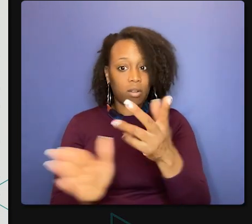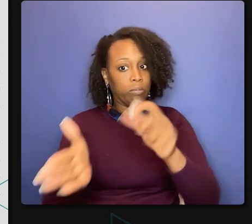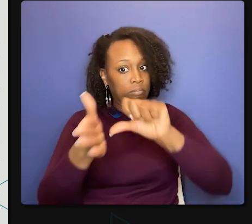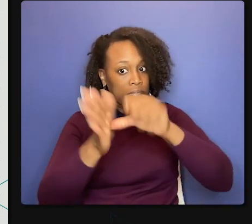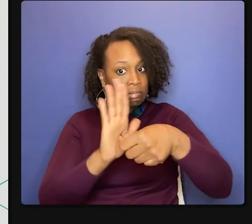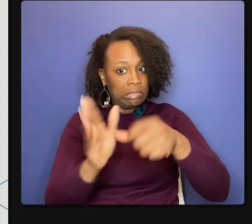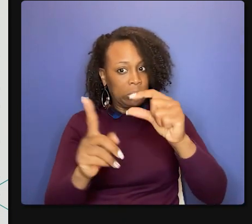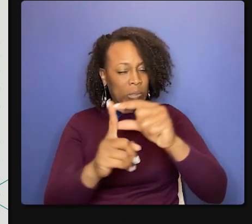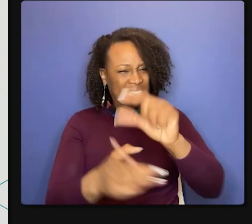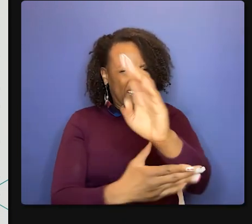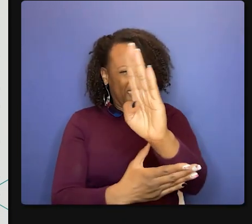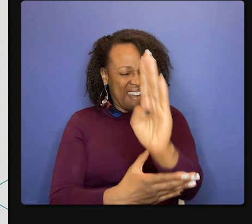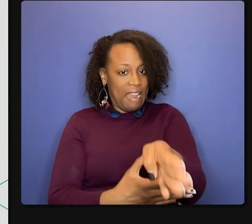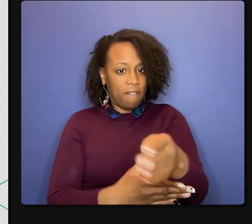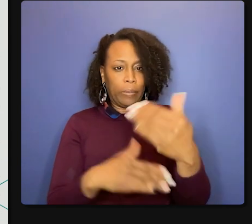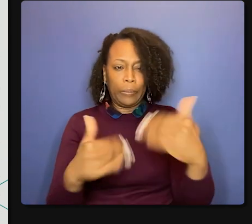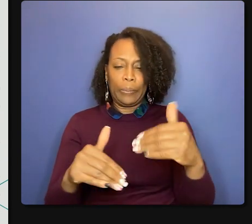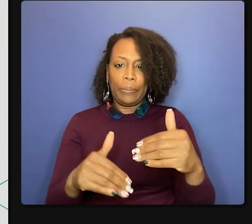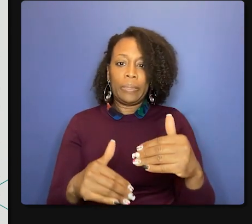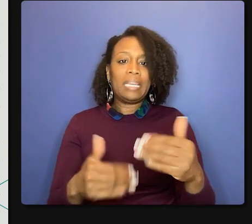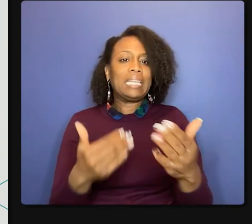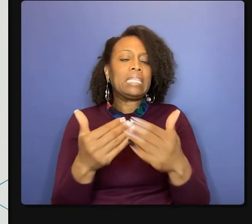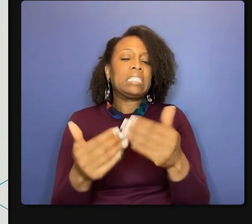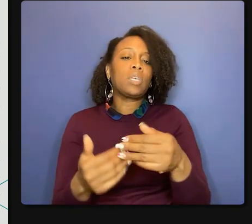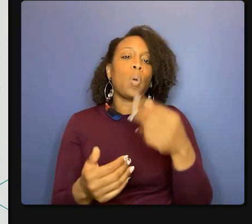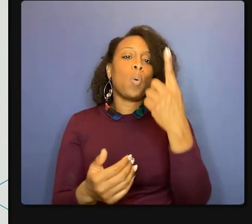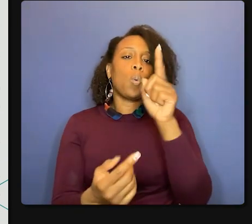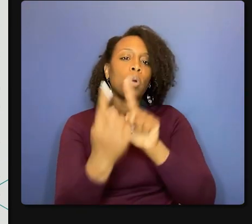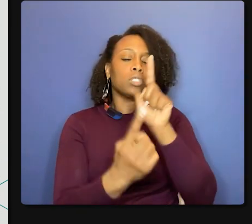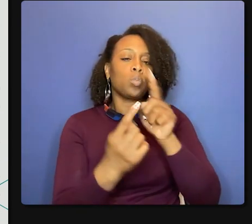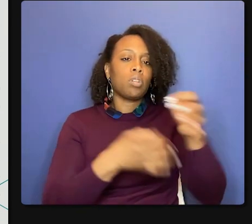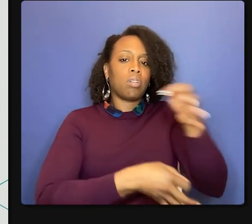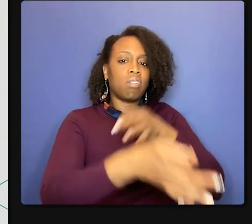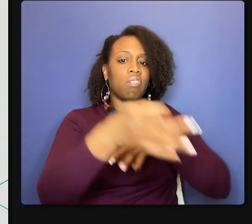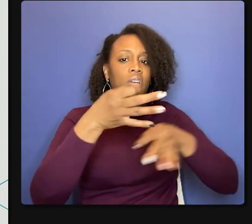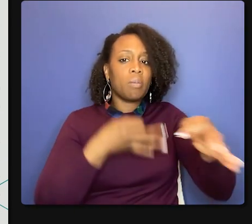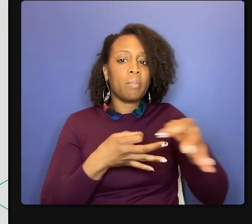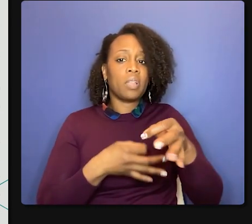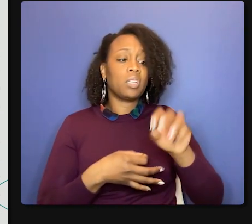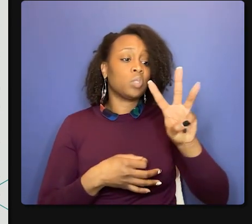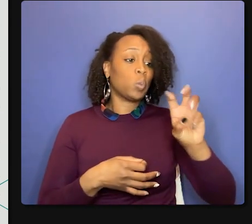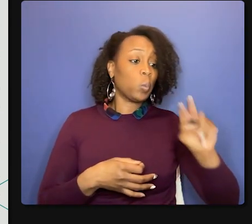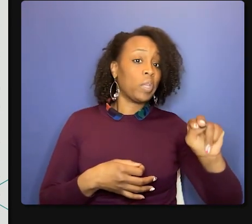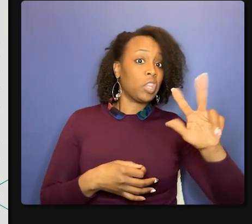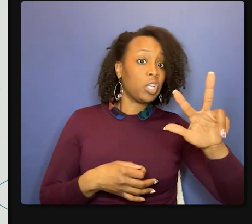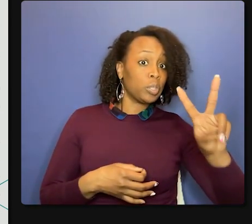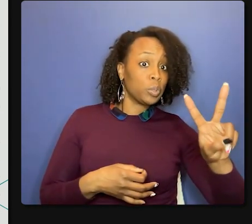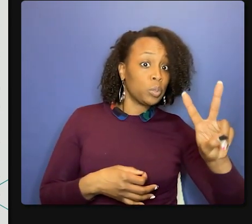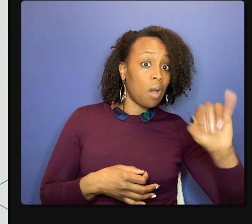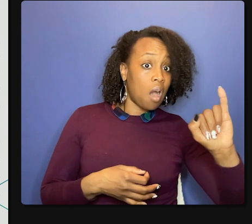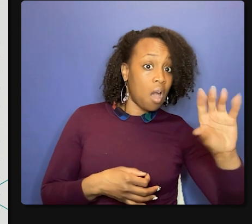Now, never and I'm using the word "never," and it sounds very strong, but never do an easy one-to-one replacement.